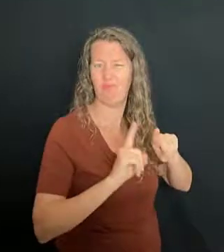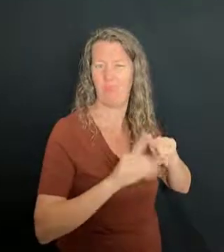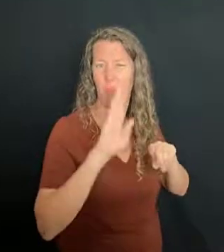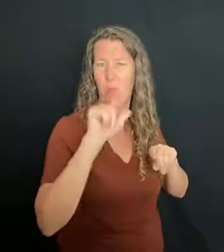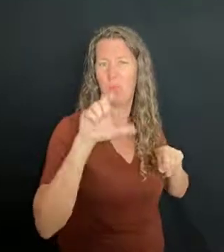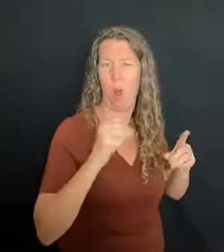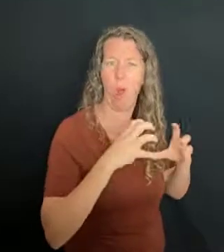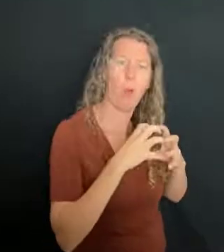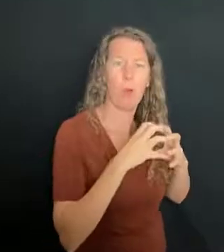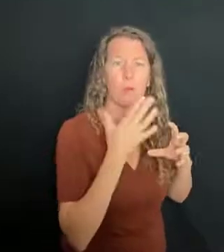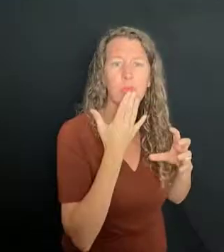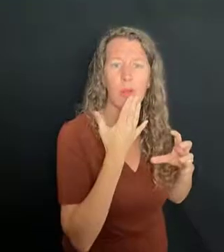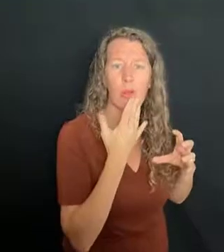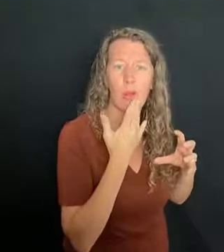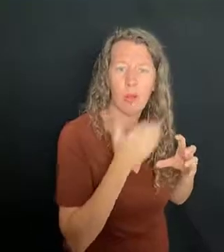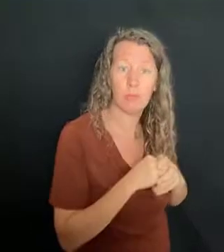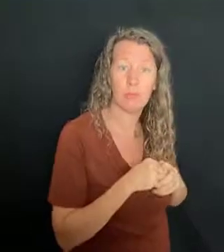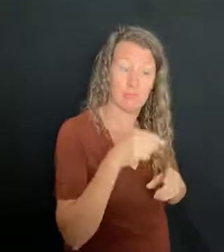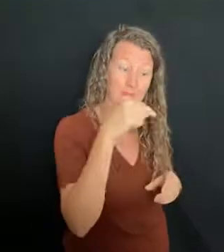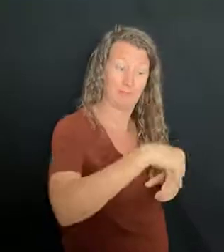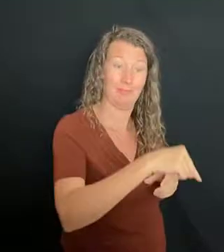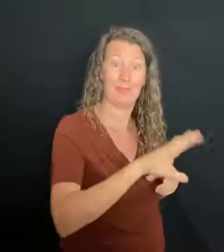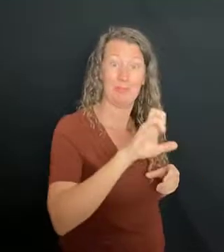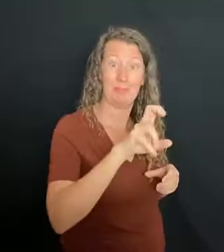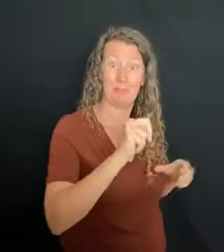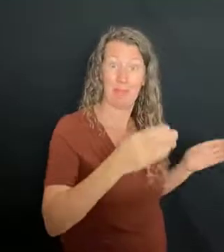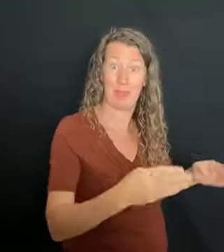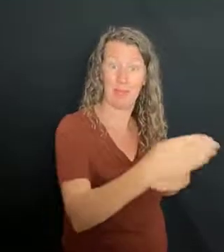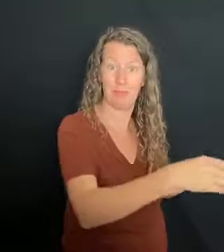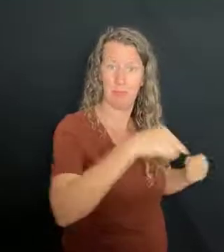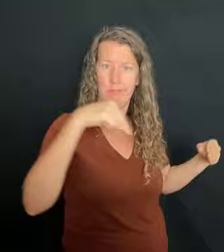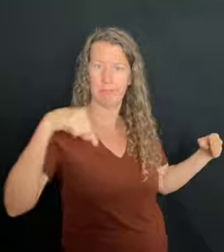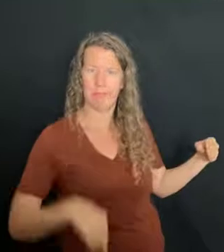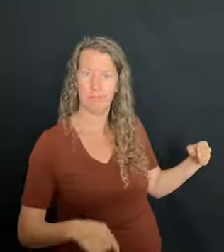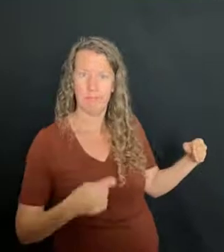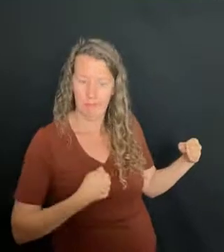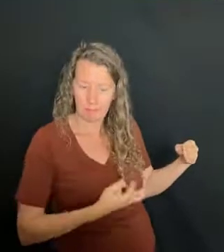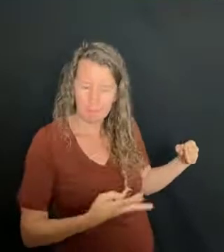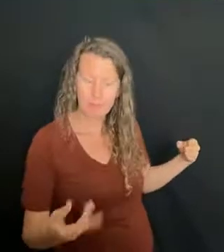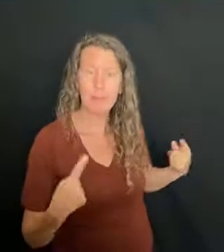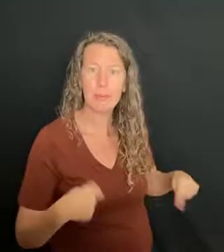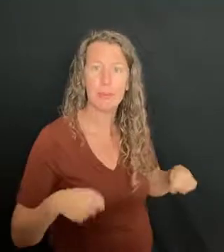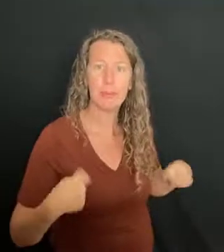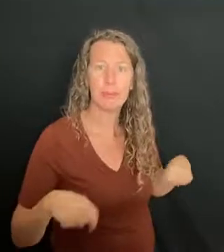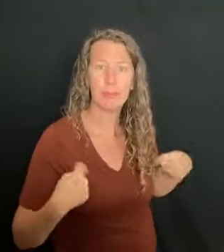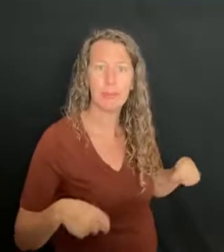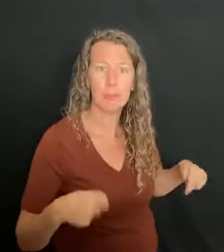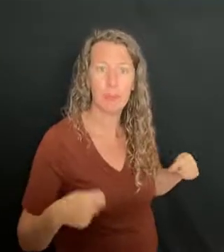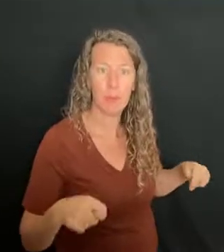Outside the bin, several objects lie on the floor, including foam cubes, exercise balls,